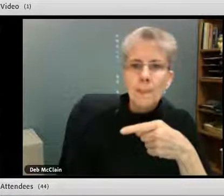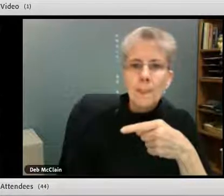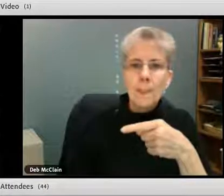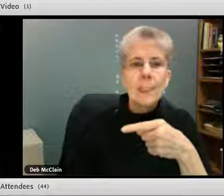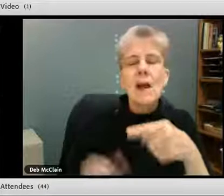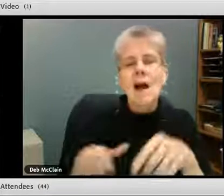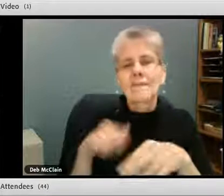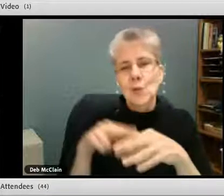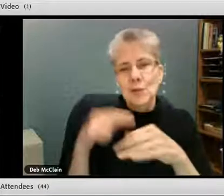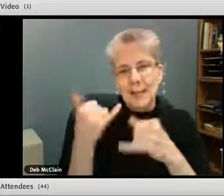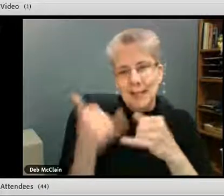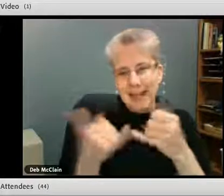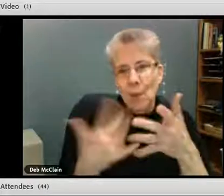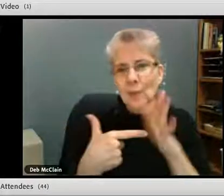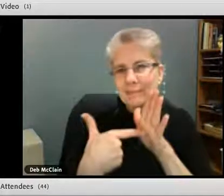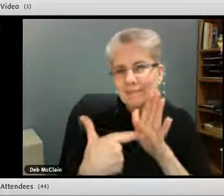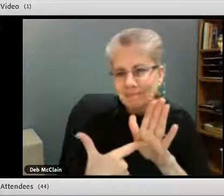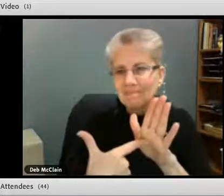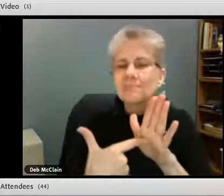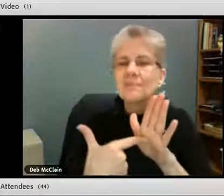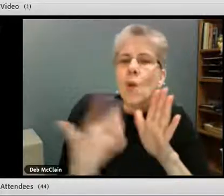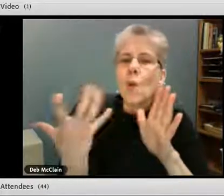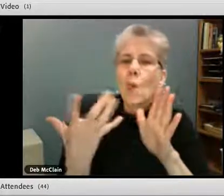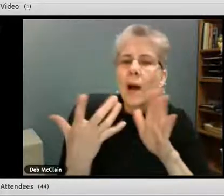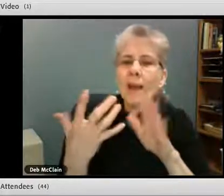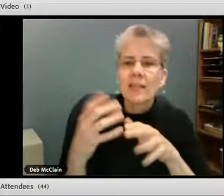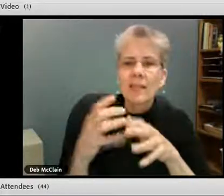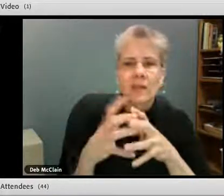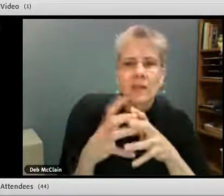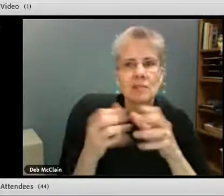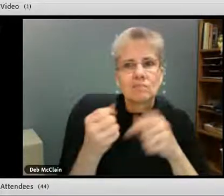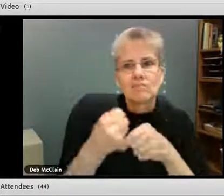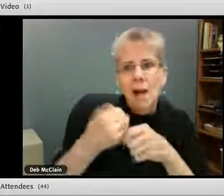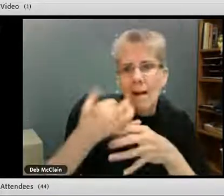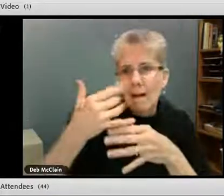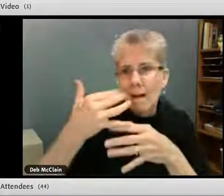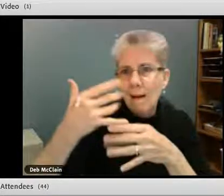is there's just a troth of historical photos online.